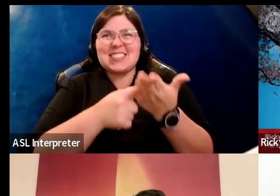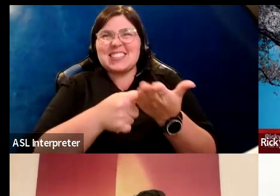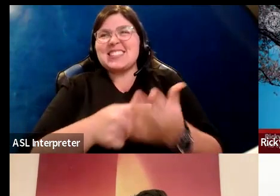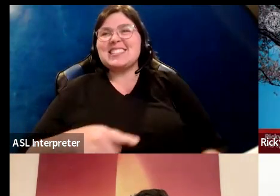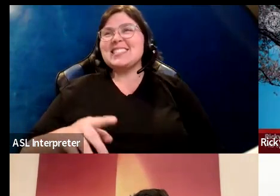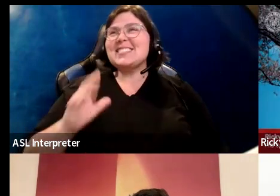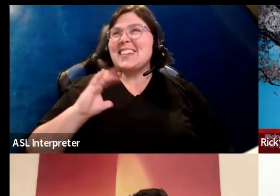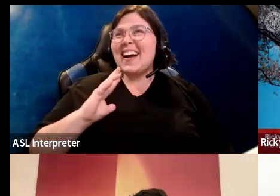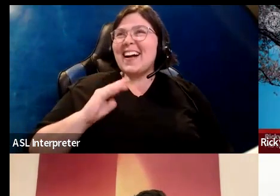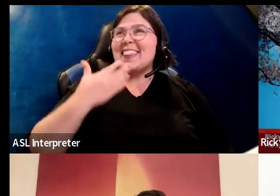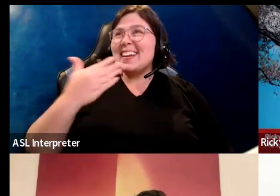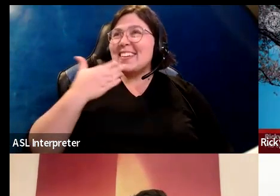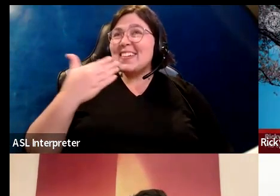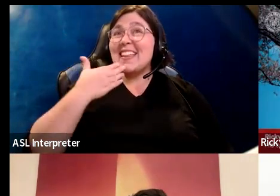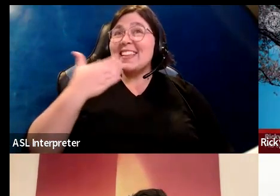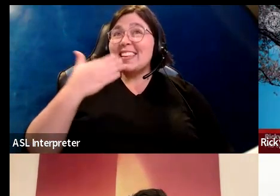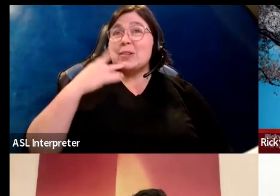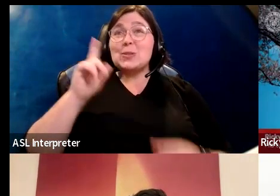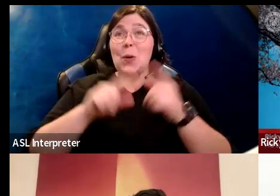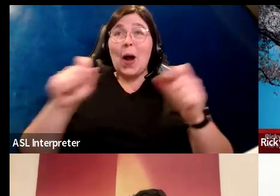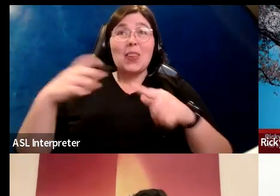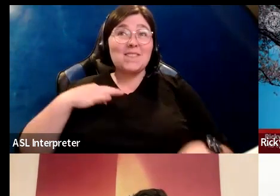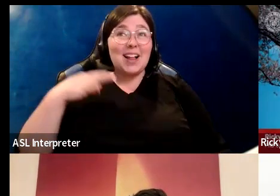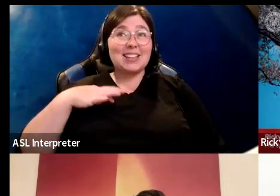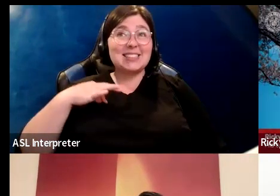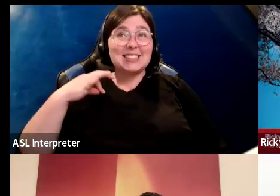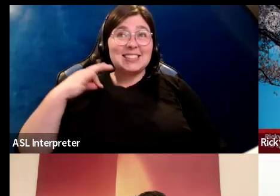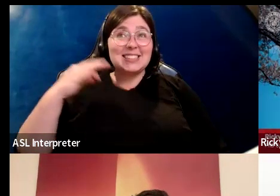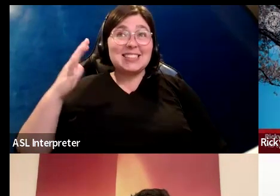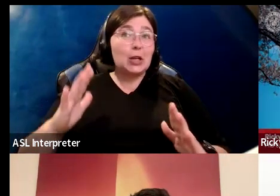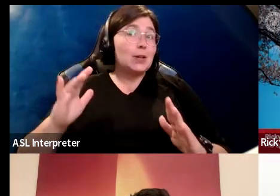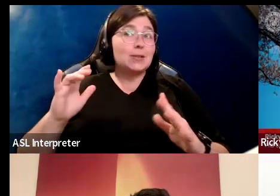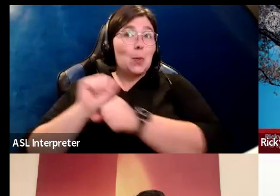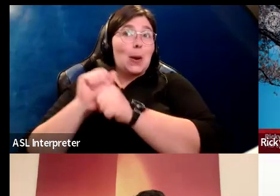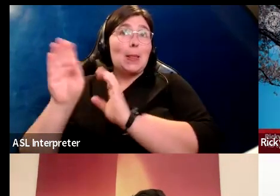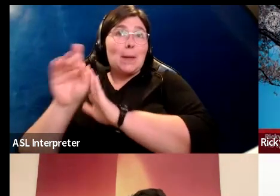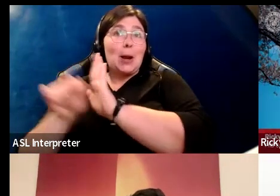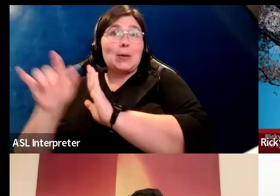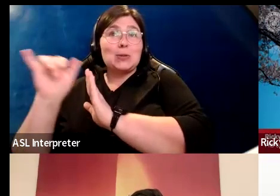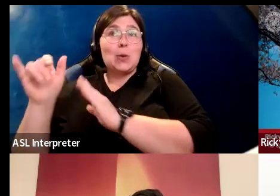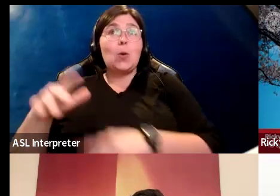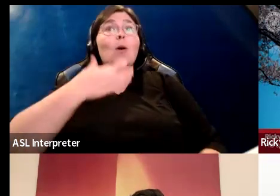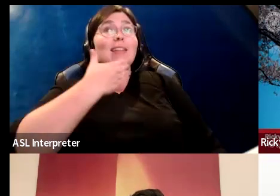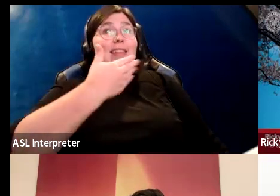Thank you. Yeah, thank you to all our volunteers as well. There's a lot of volunteers working in the background. Thank you for doing a great job